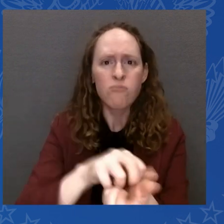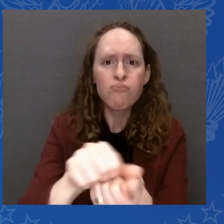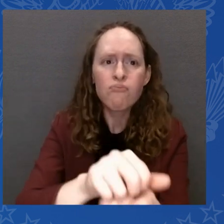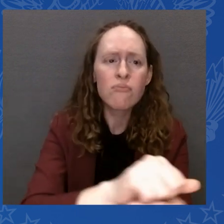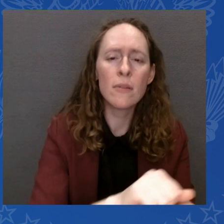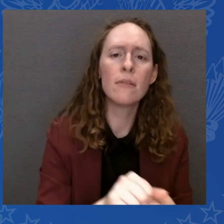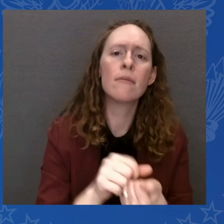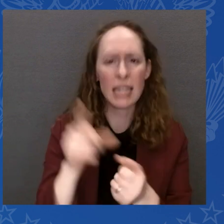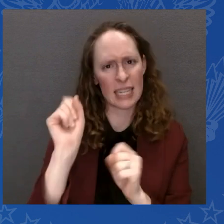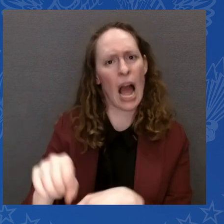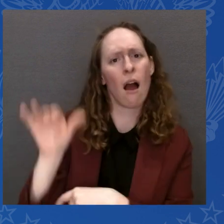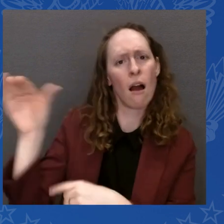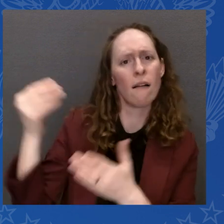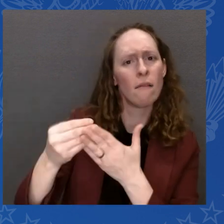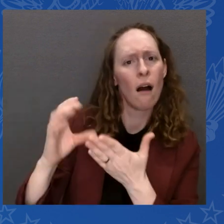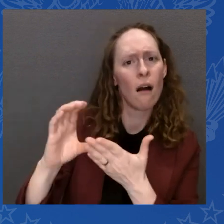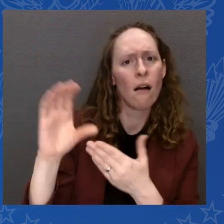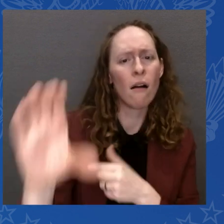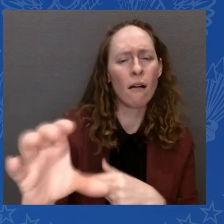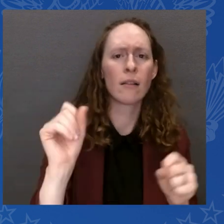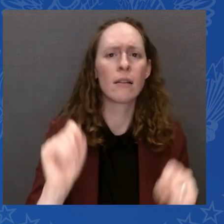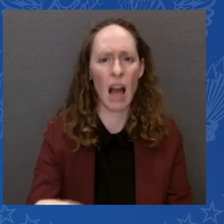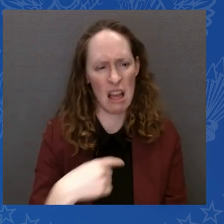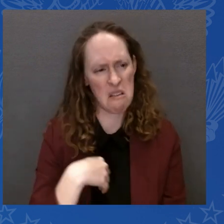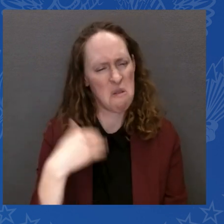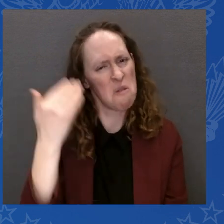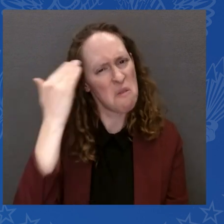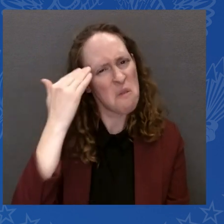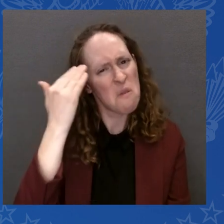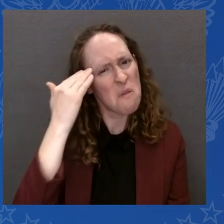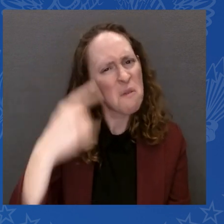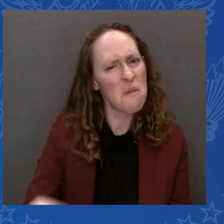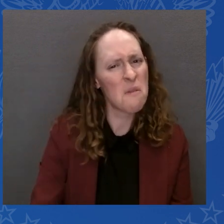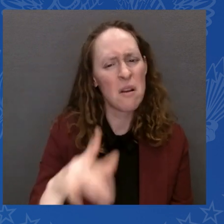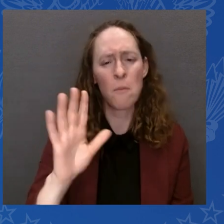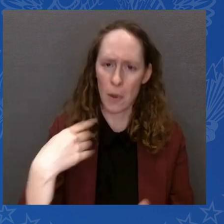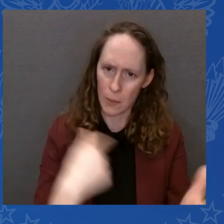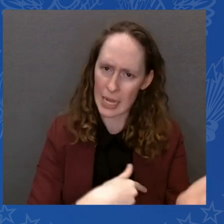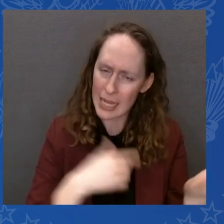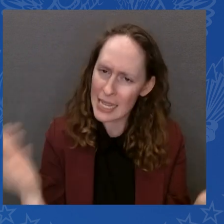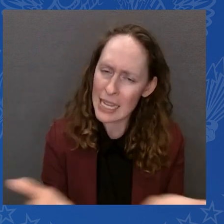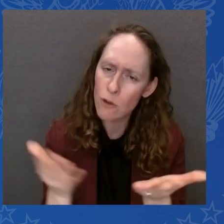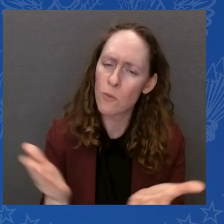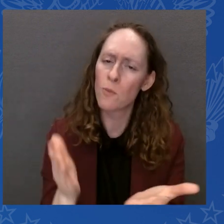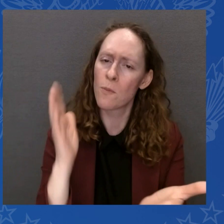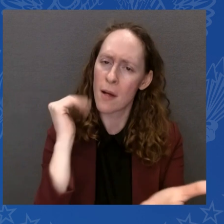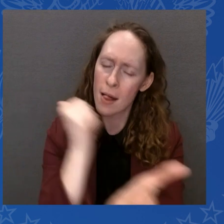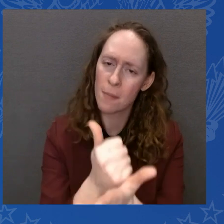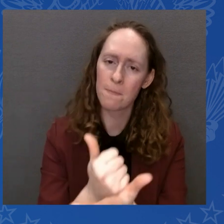help local businesses with low-interest loans so they can recover. And now, if you have -- if you don't have insurance